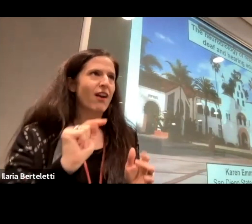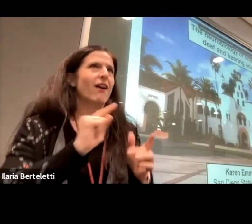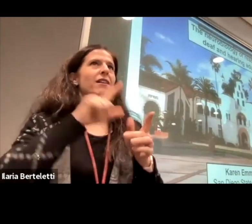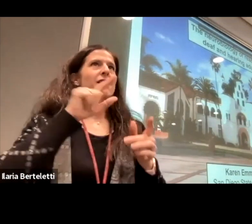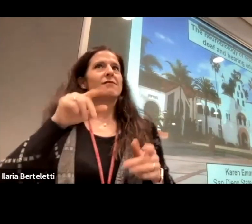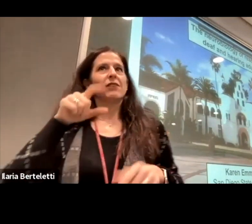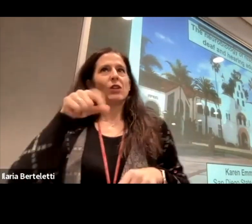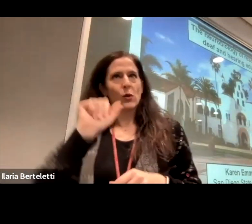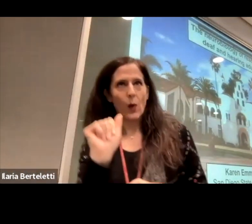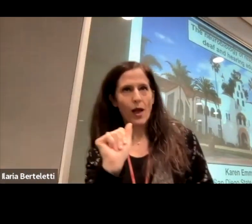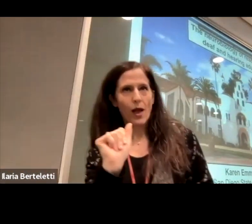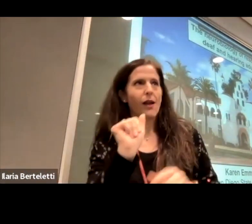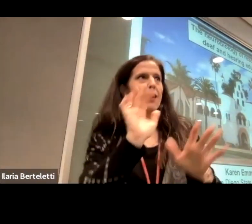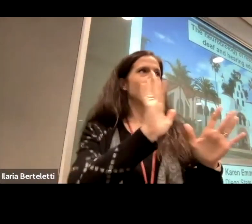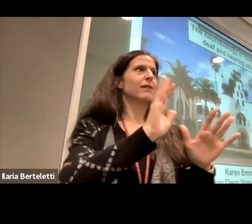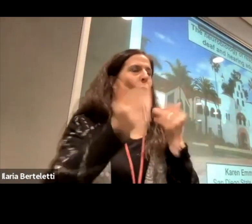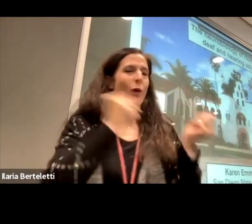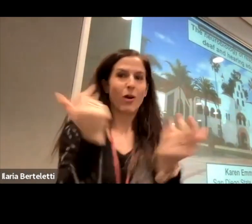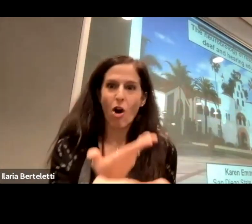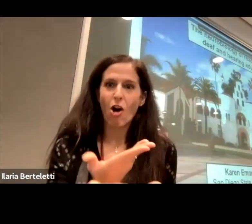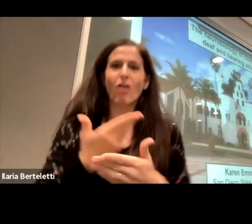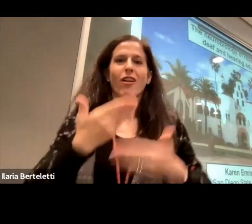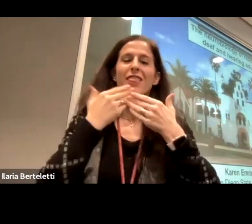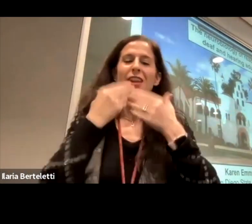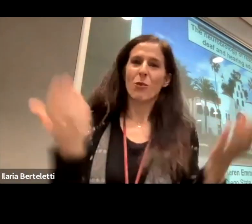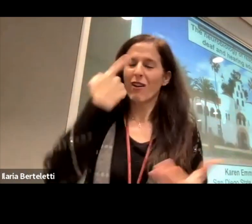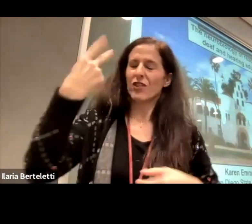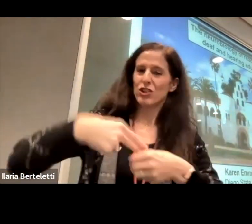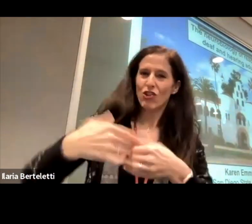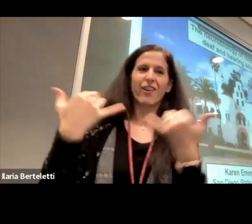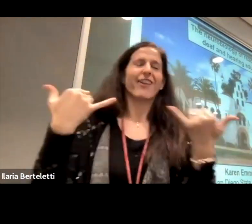Thank you all for joining us today.